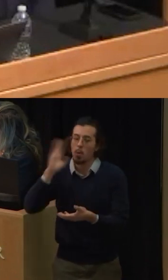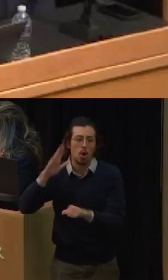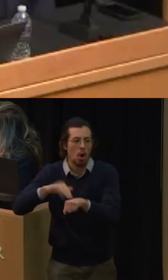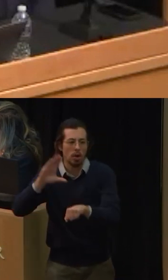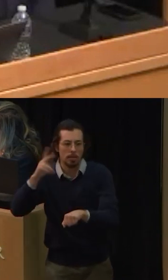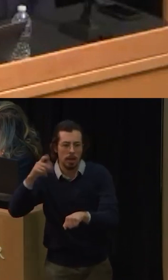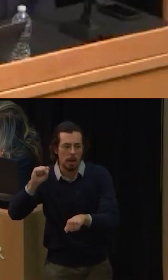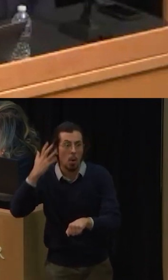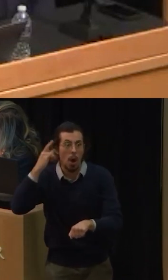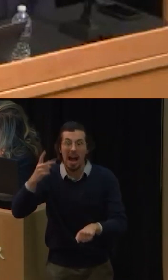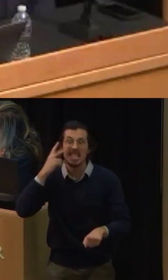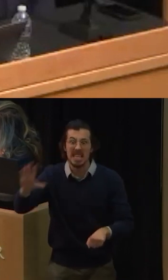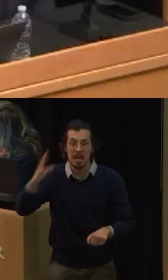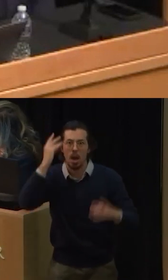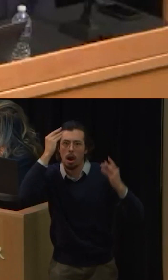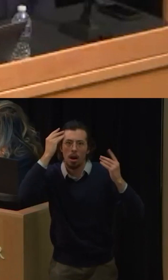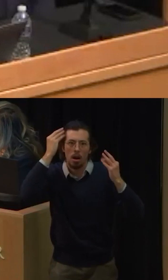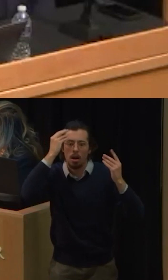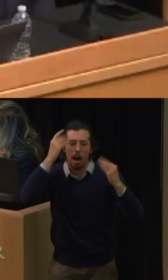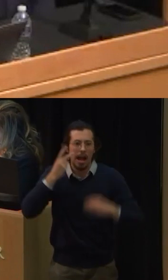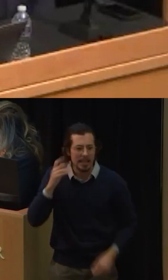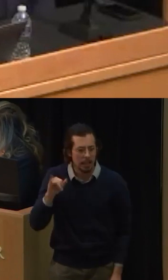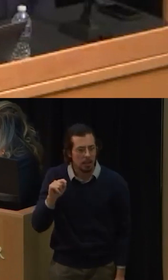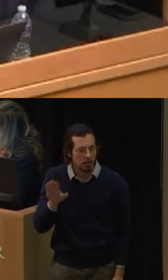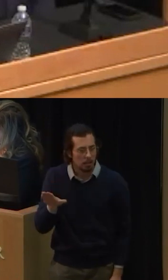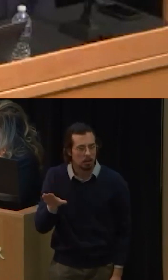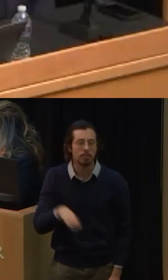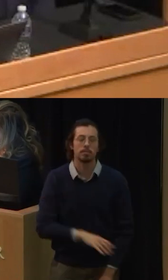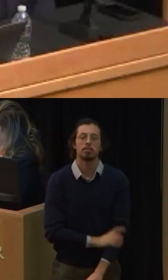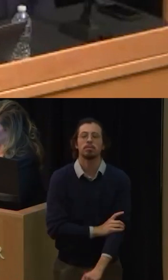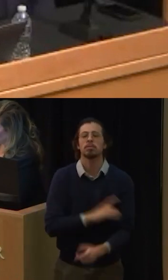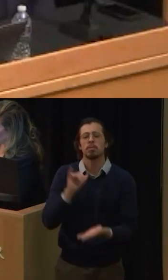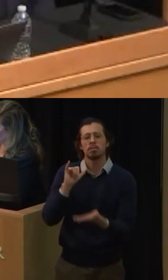'cause I see, I can see what he's thinking, and in that moment,